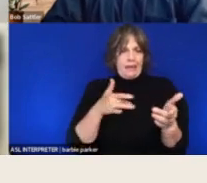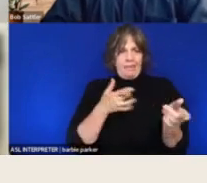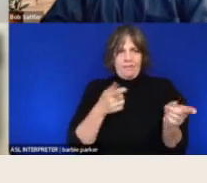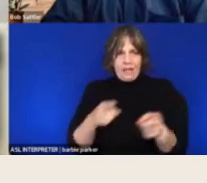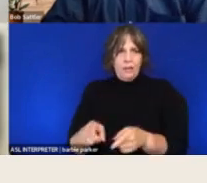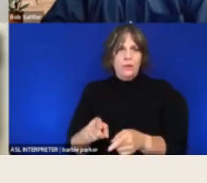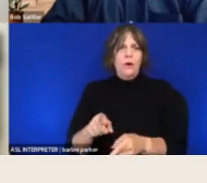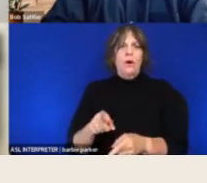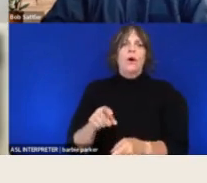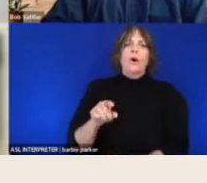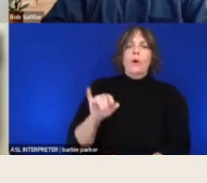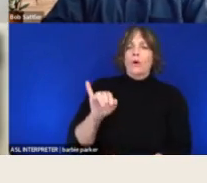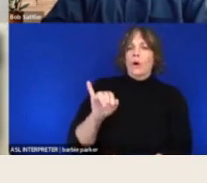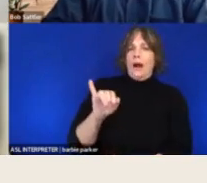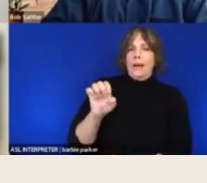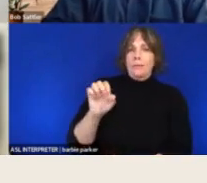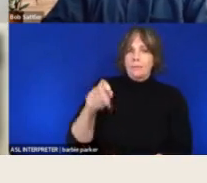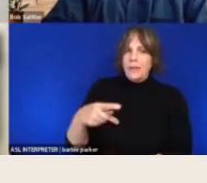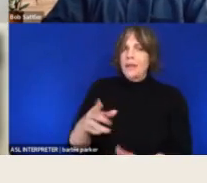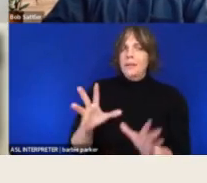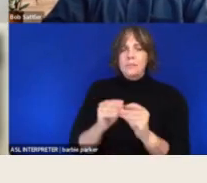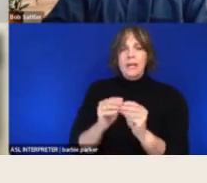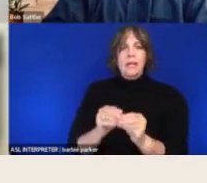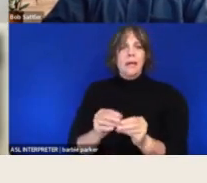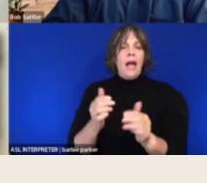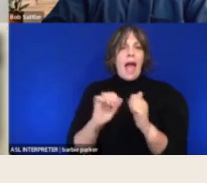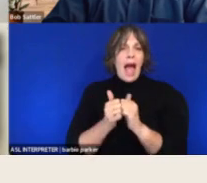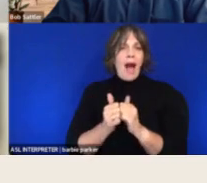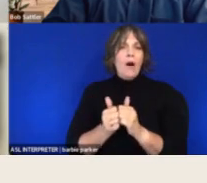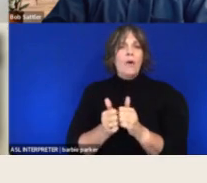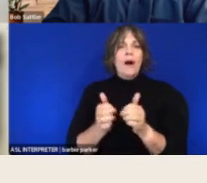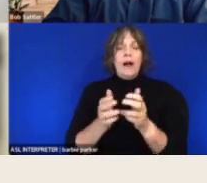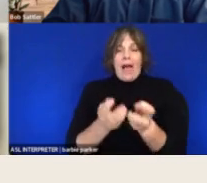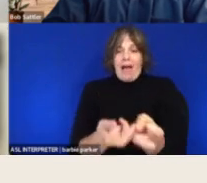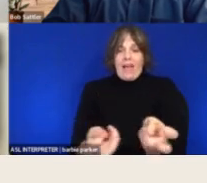whatever, by having everyone go around and share what they like